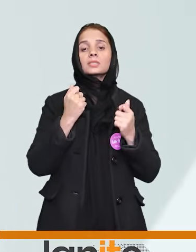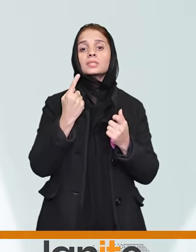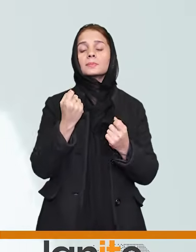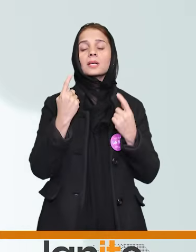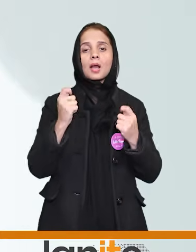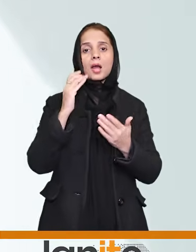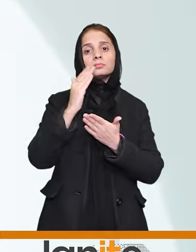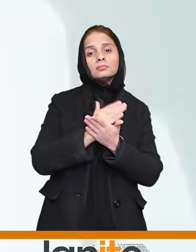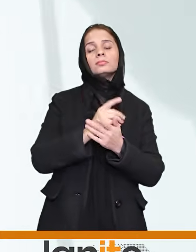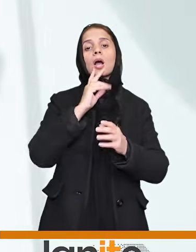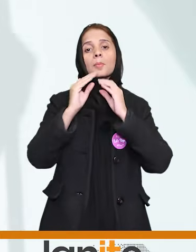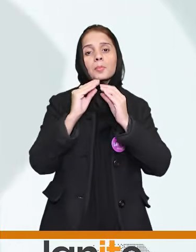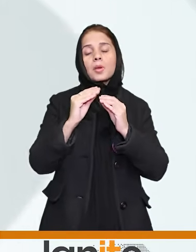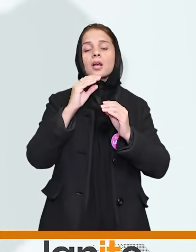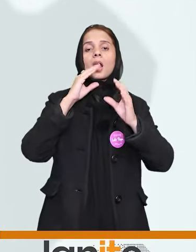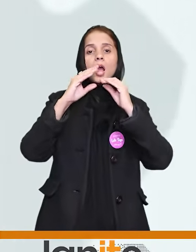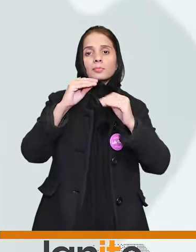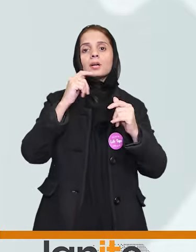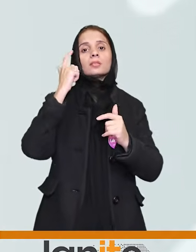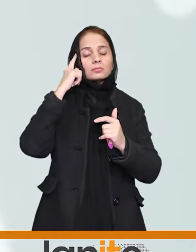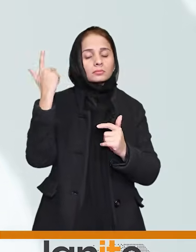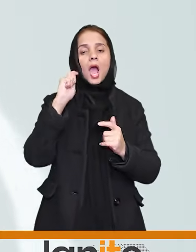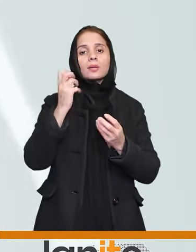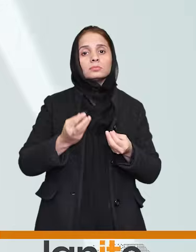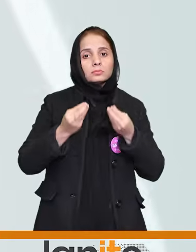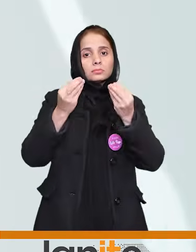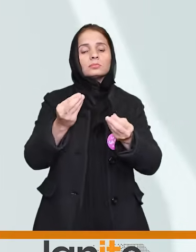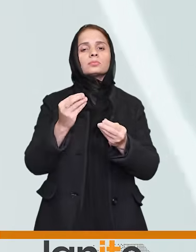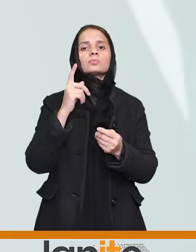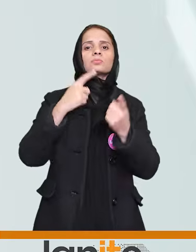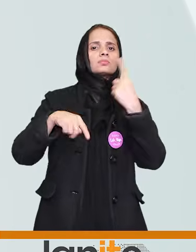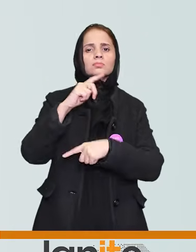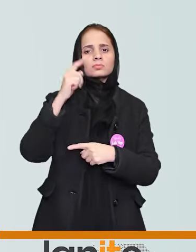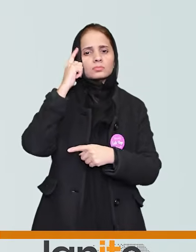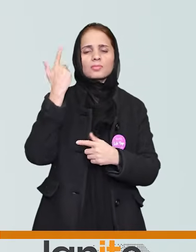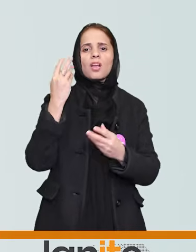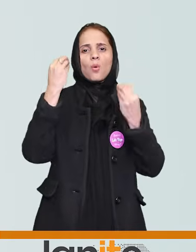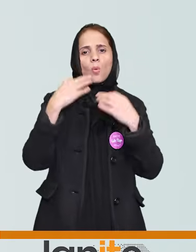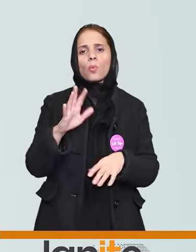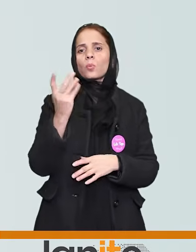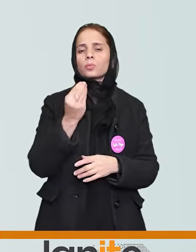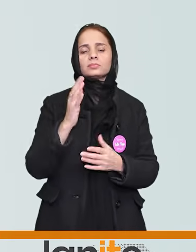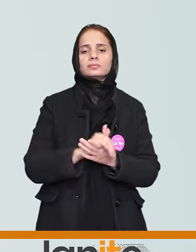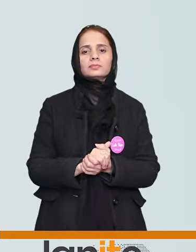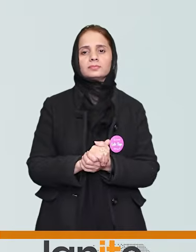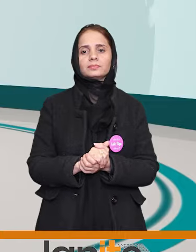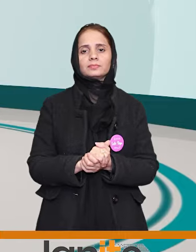when you set up that tools in order to deliver your work, there is no way you can’t act professionally.